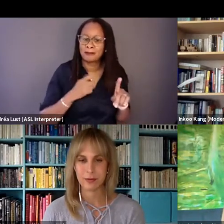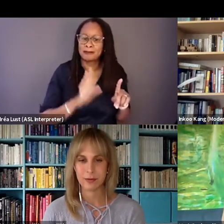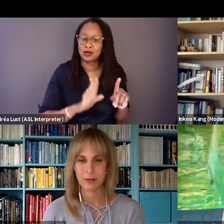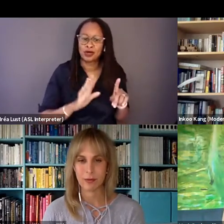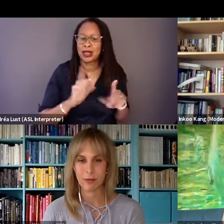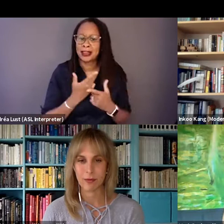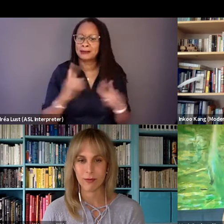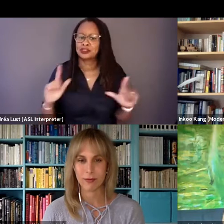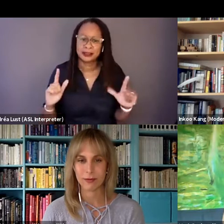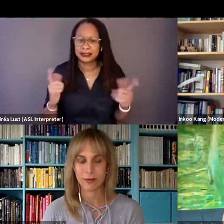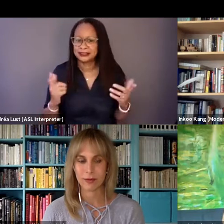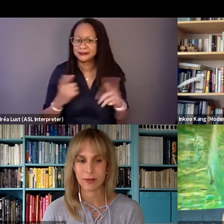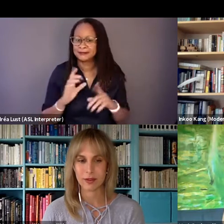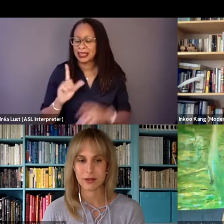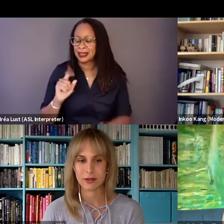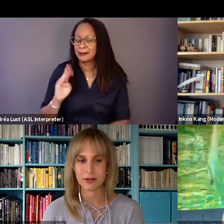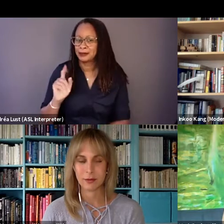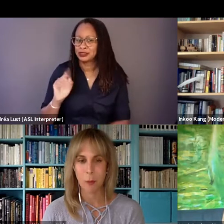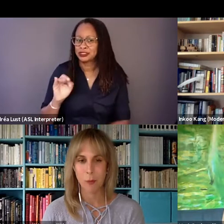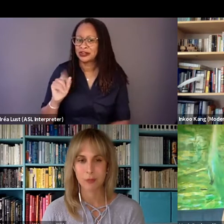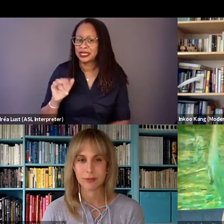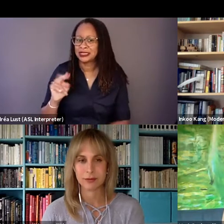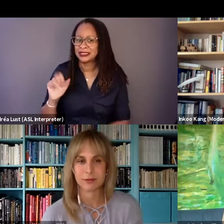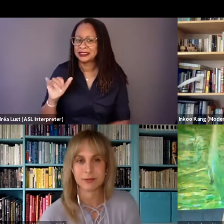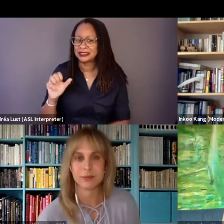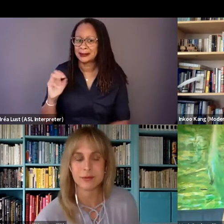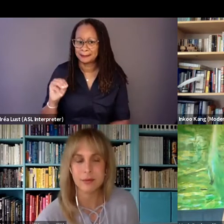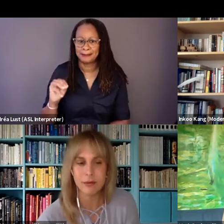But is that something that is more common